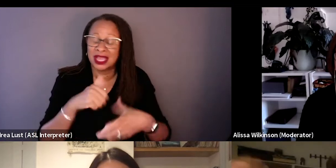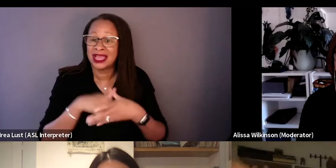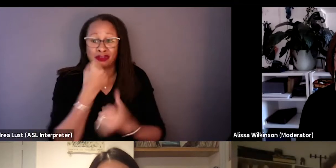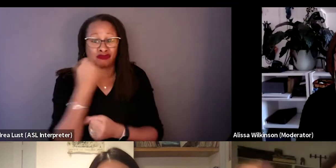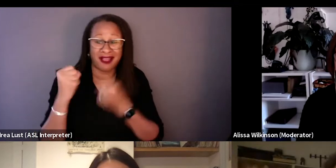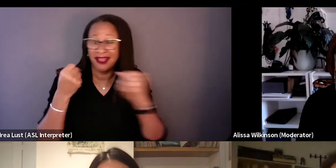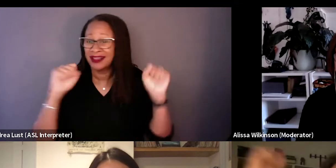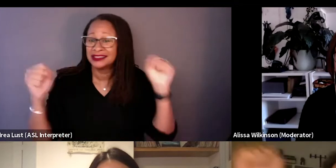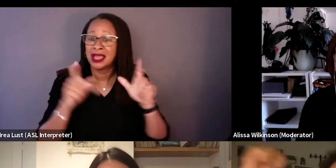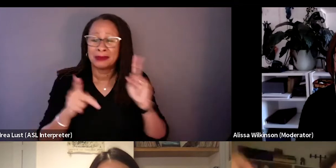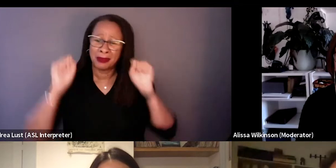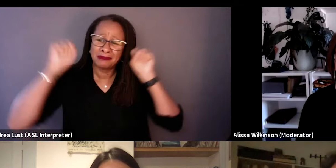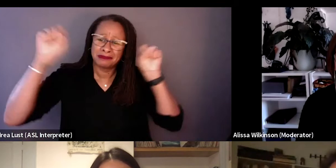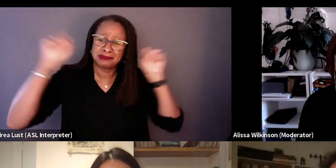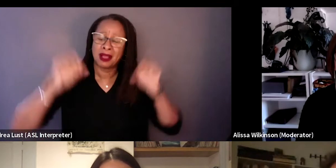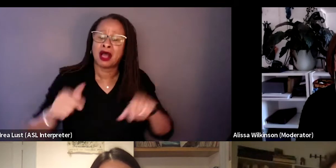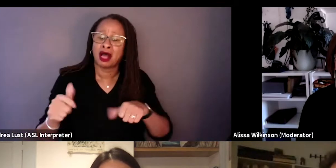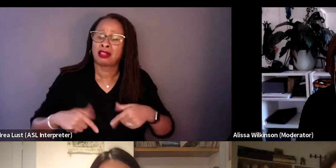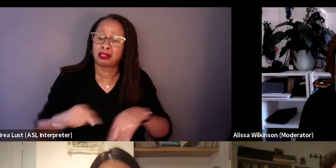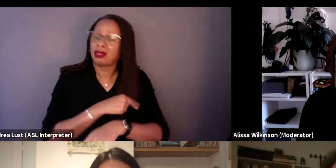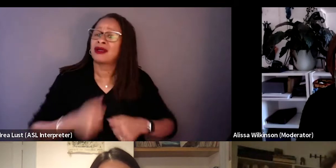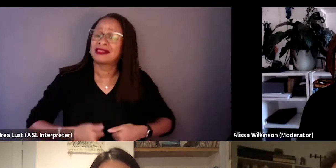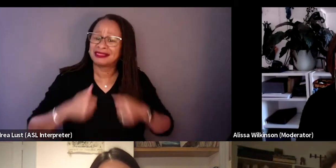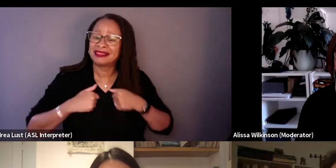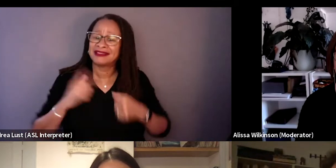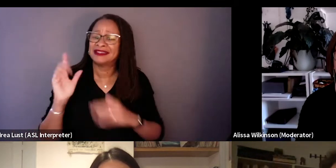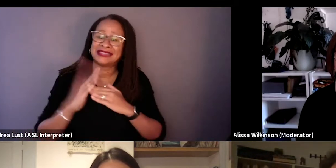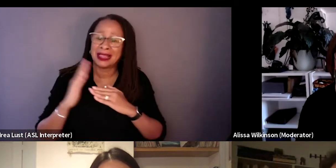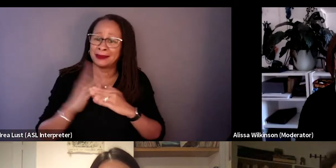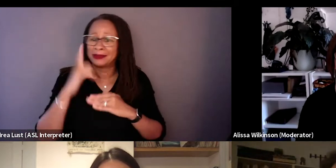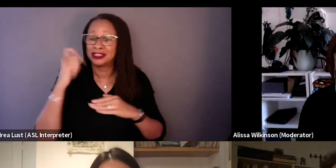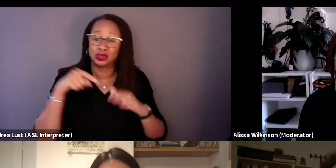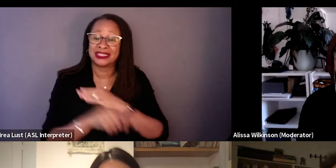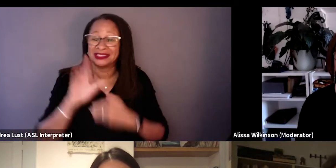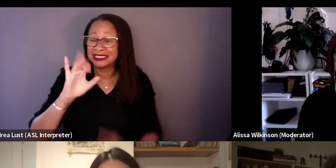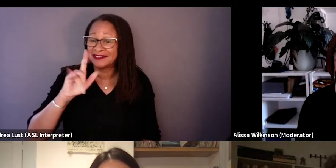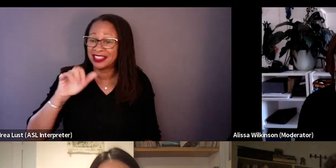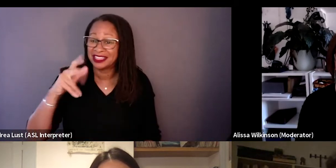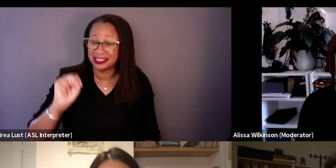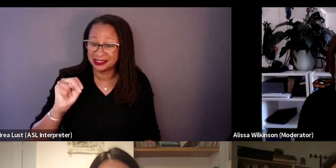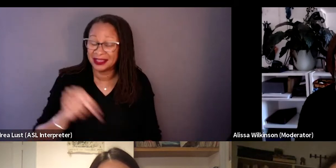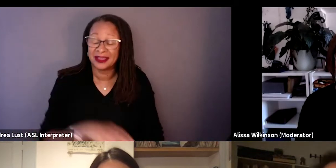are chanting long live the Taliban because you killed a civilian. Hmm. And and that's, these are the mechanism